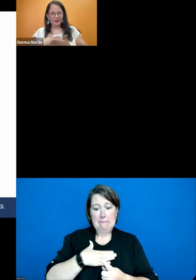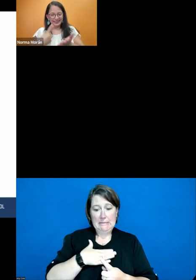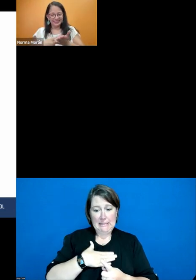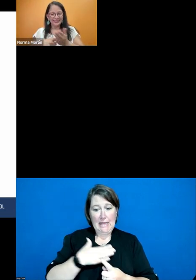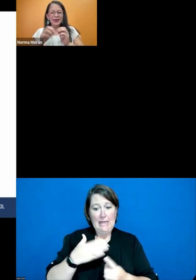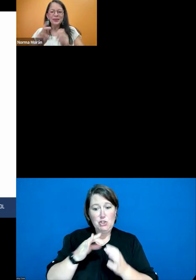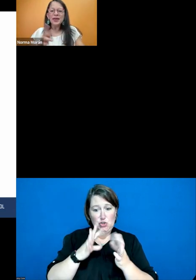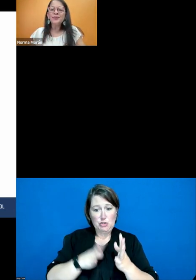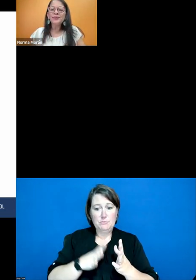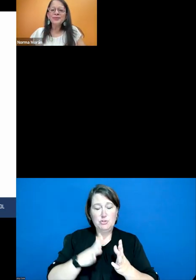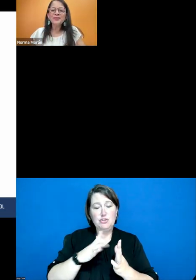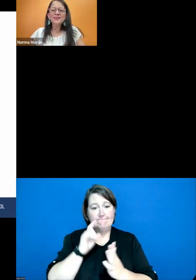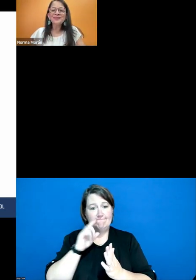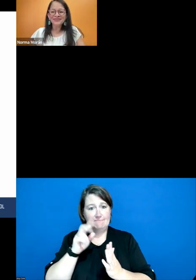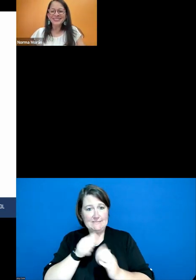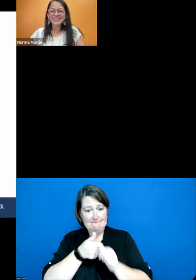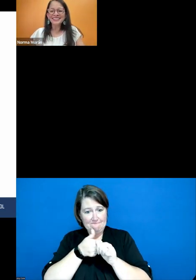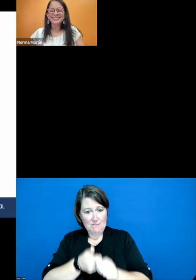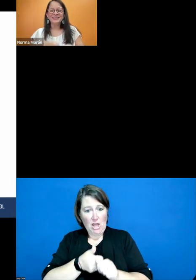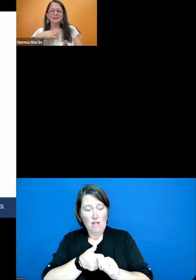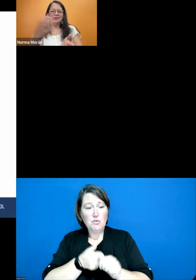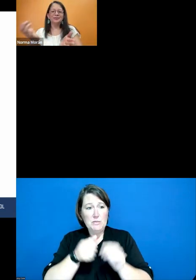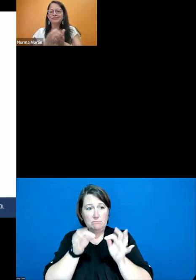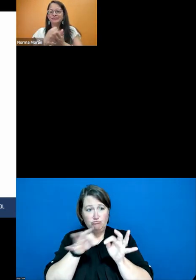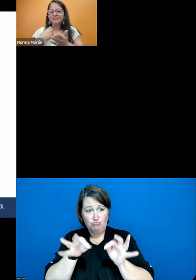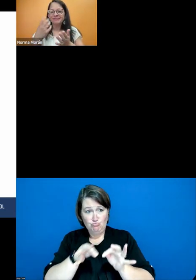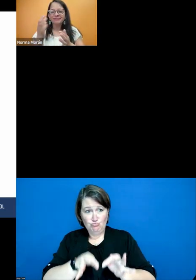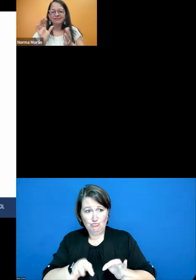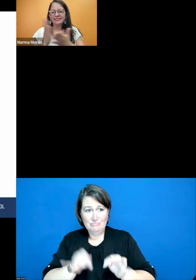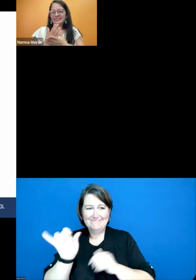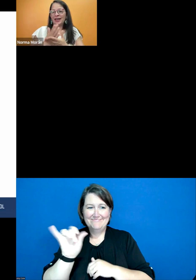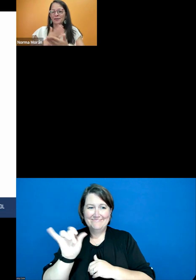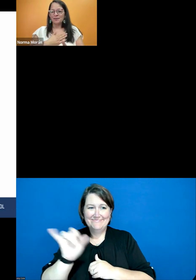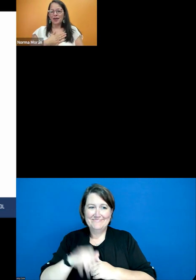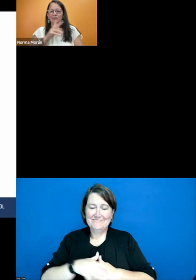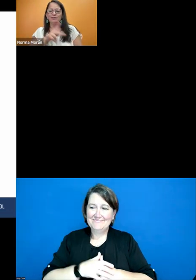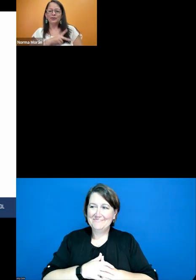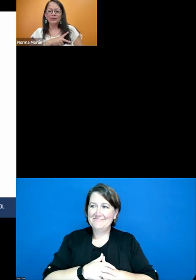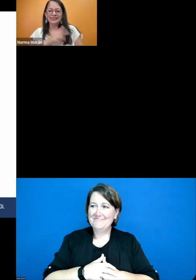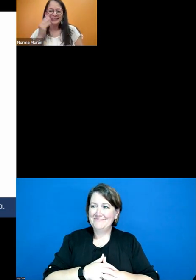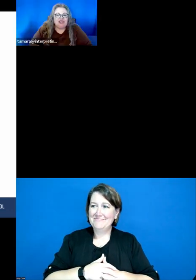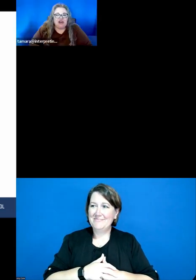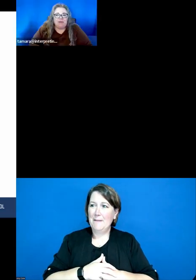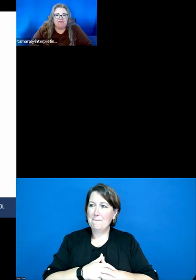Um. Let me share